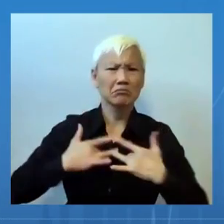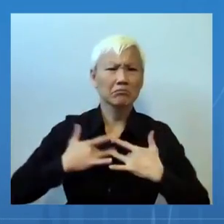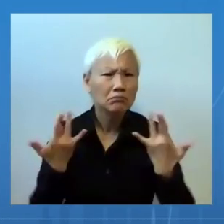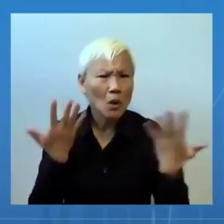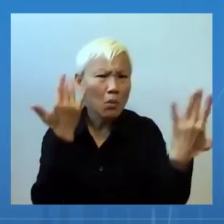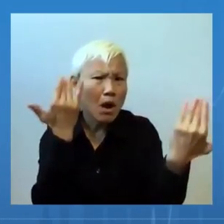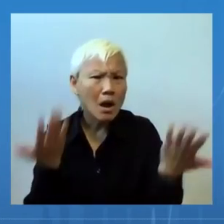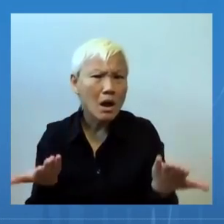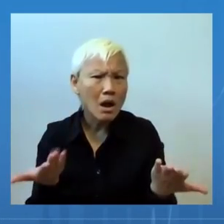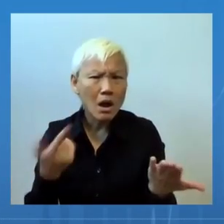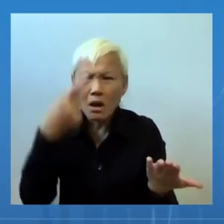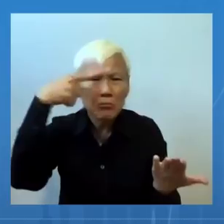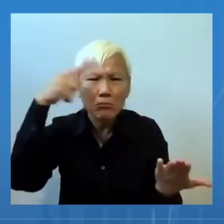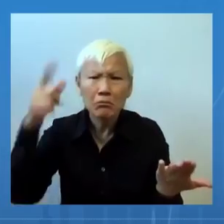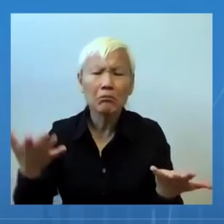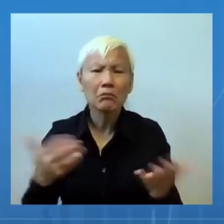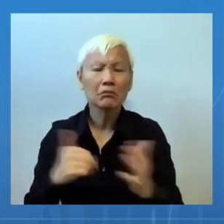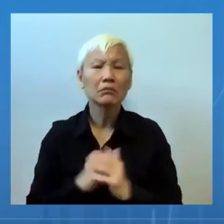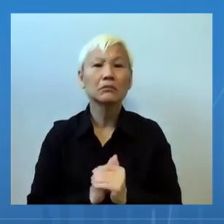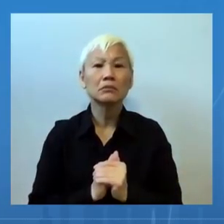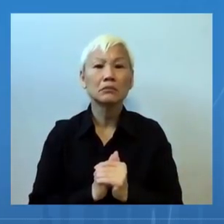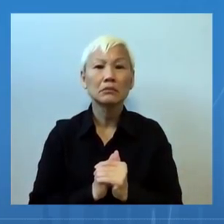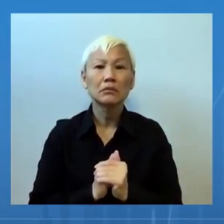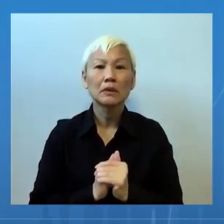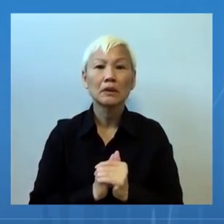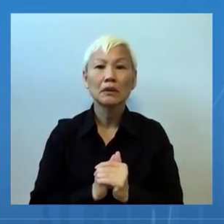Mr. Zients: So, the FDA -- thank you for the question, first.